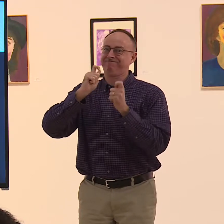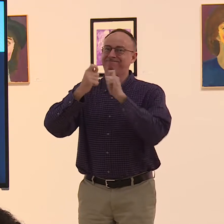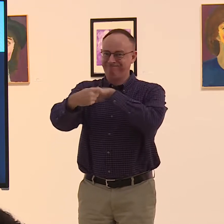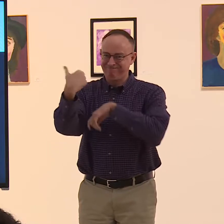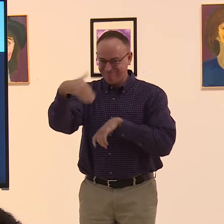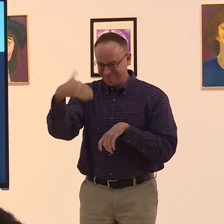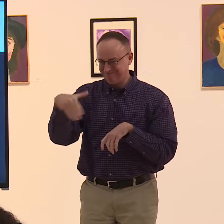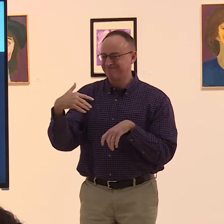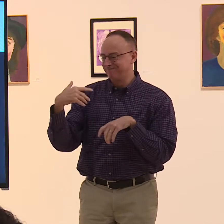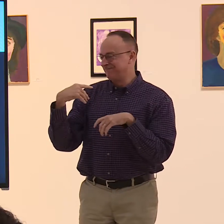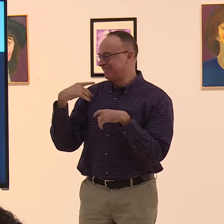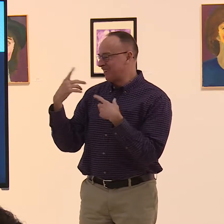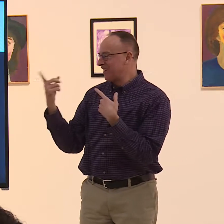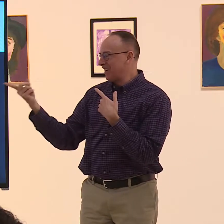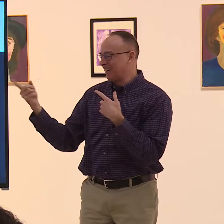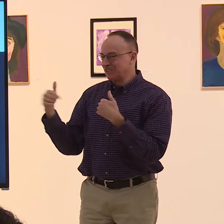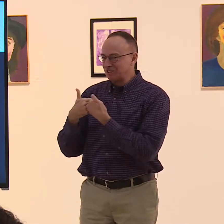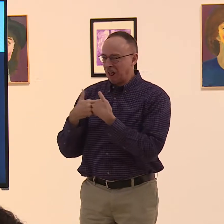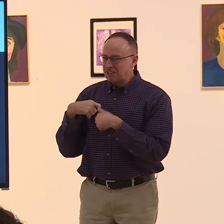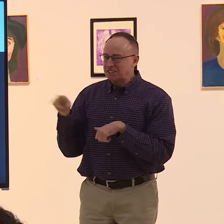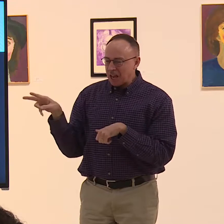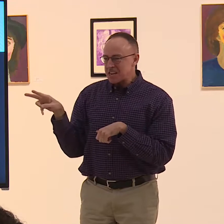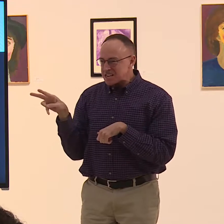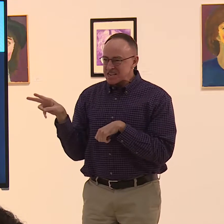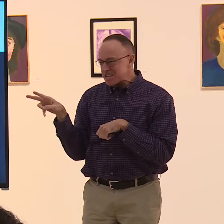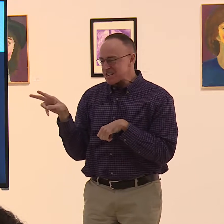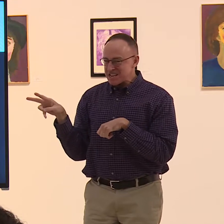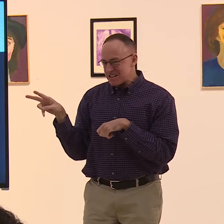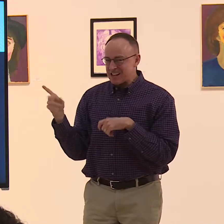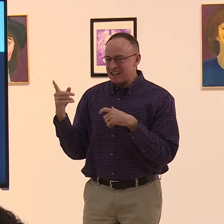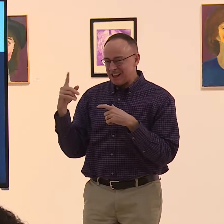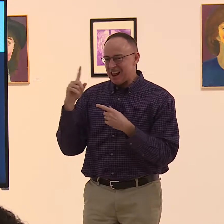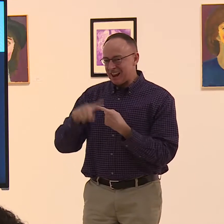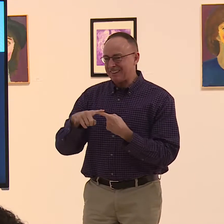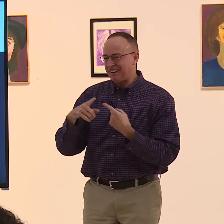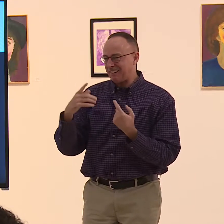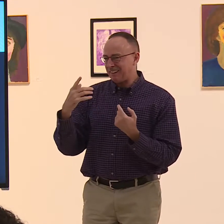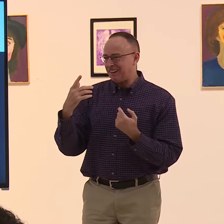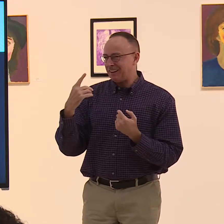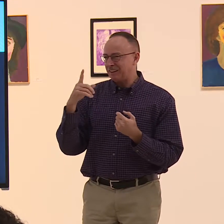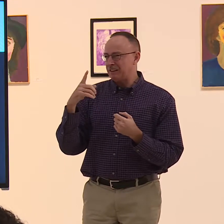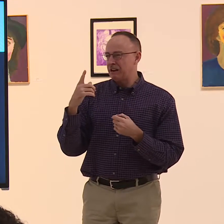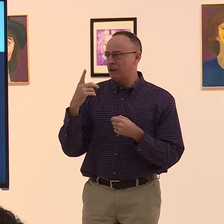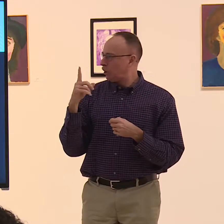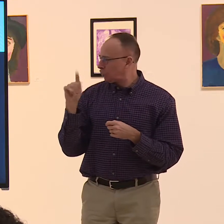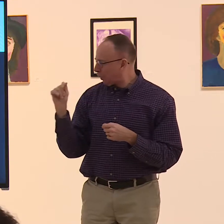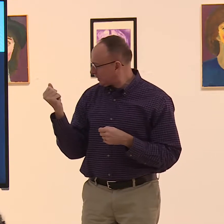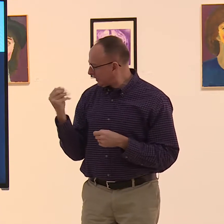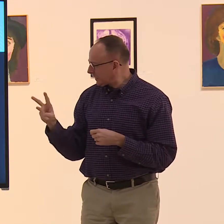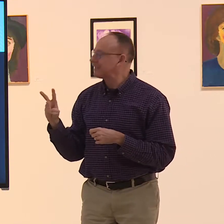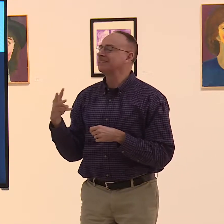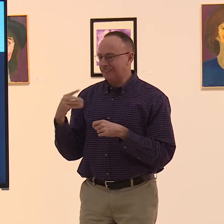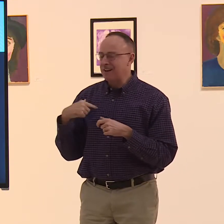I've seen her artwork change and evolve over the years. So she has this challenge,